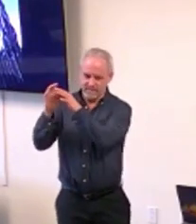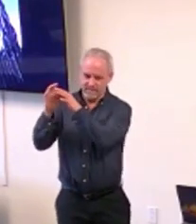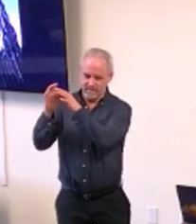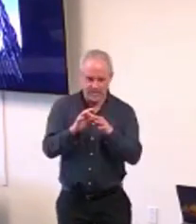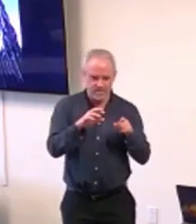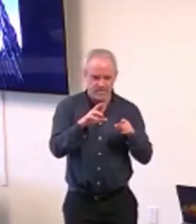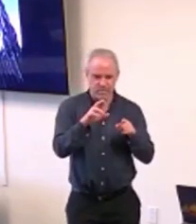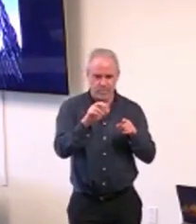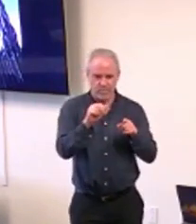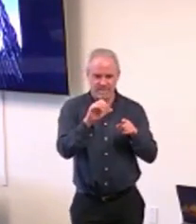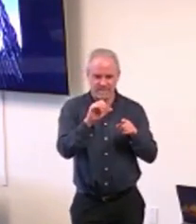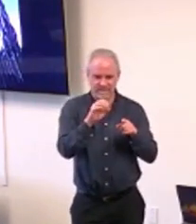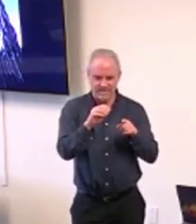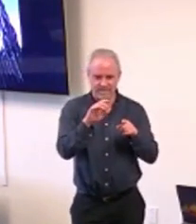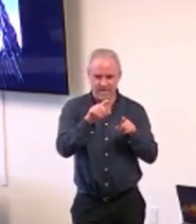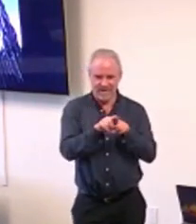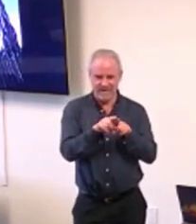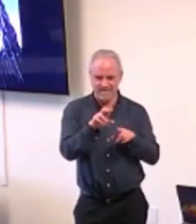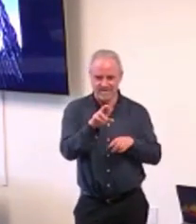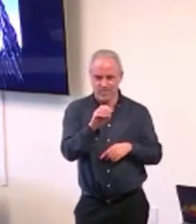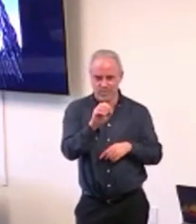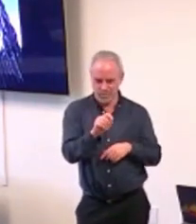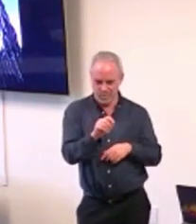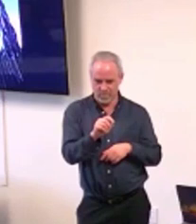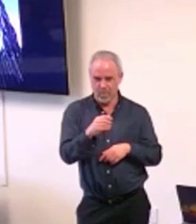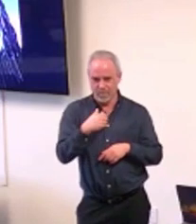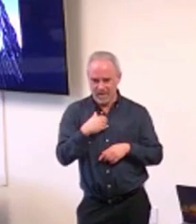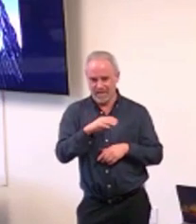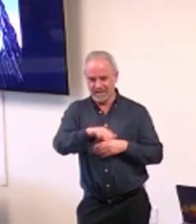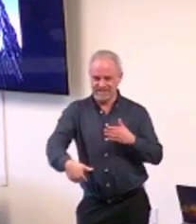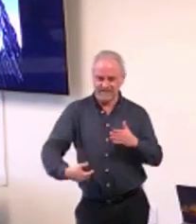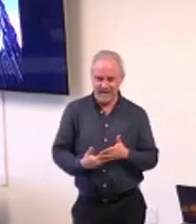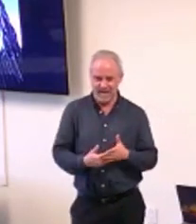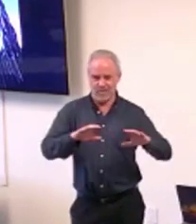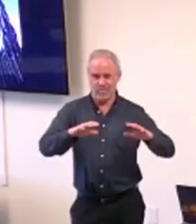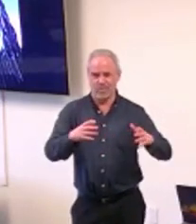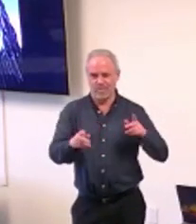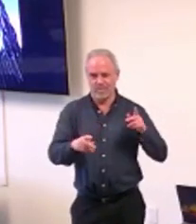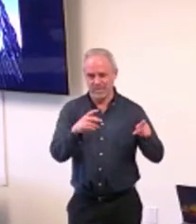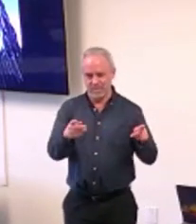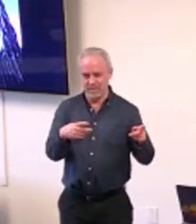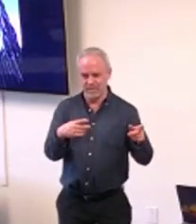of peoples as inferior. Black peoples is who I'm referencing at the moment.